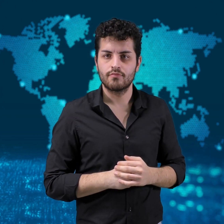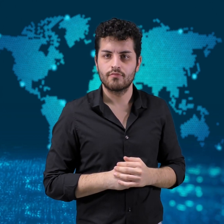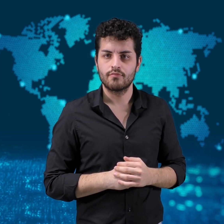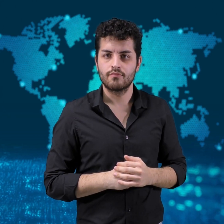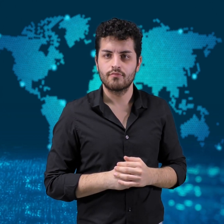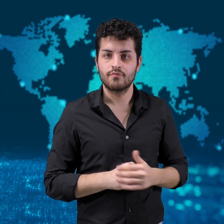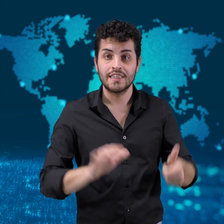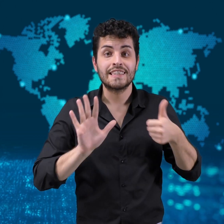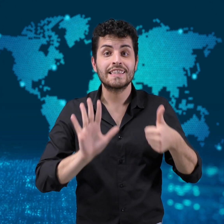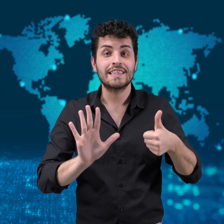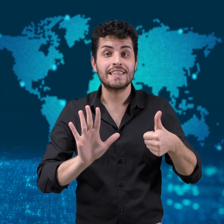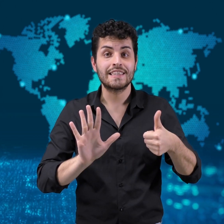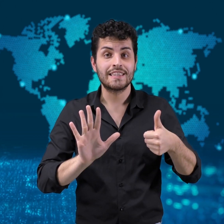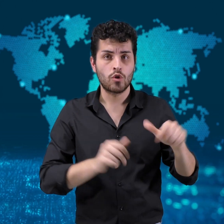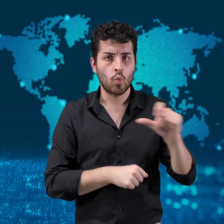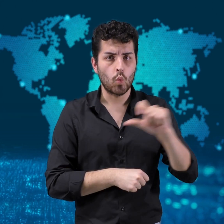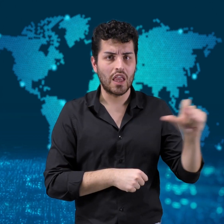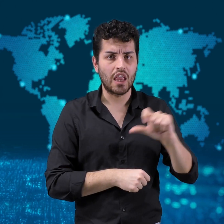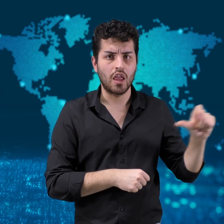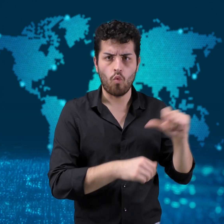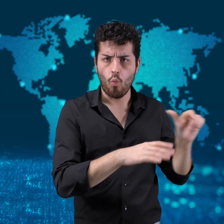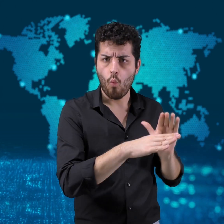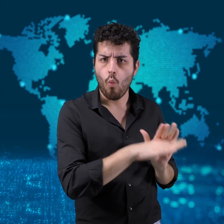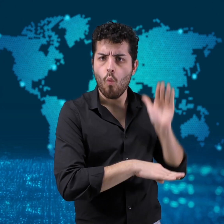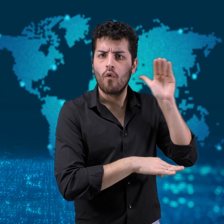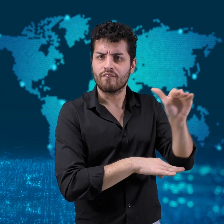For over six weeks now,